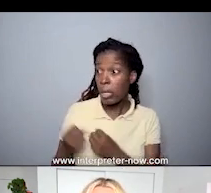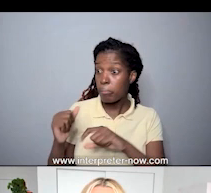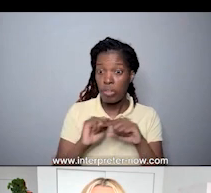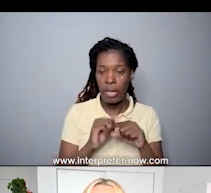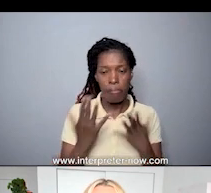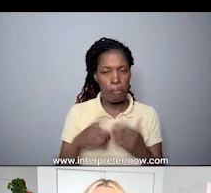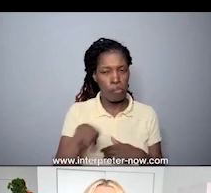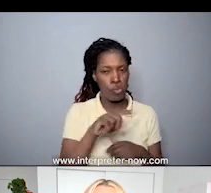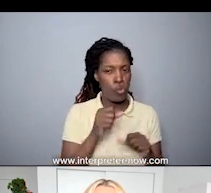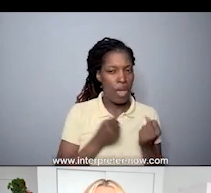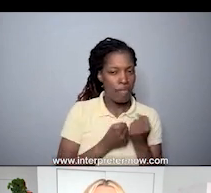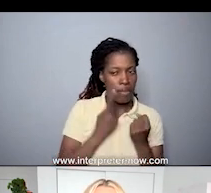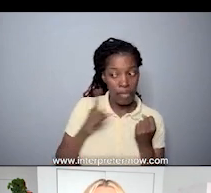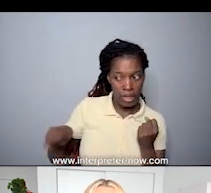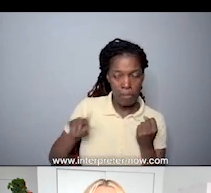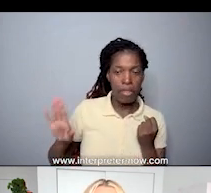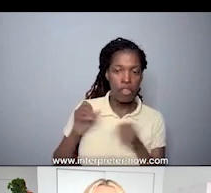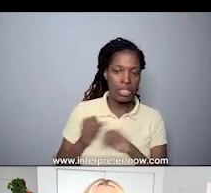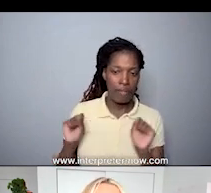them in their safety and well-being. Make all-gender restrooms.